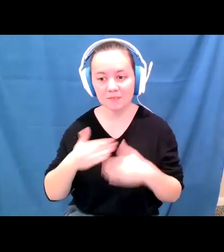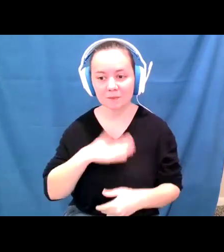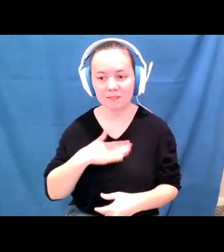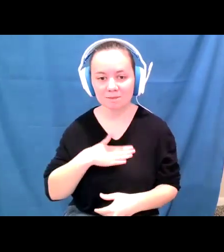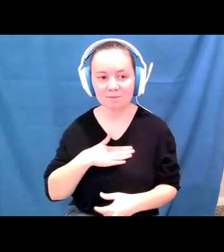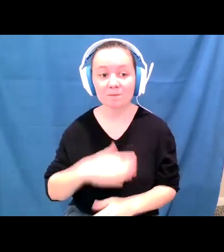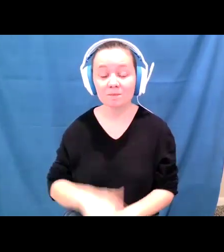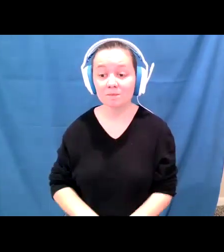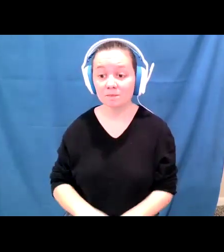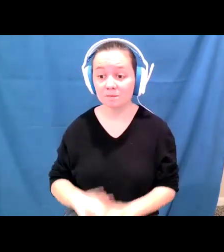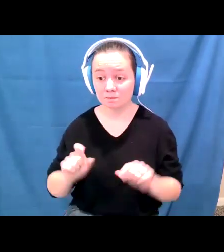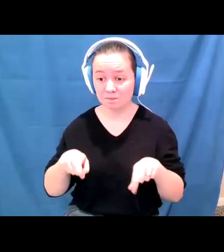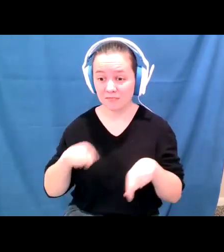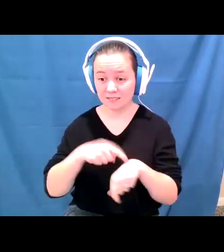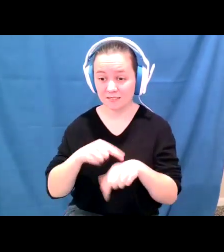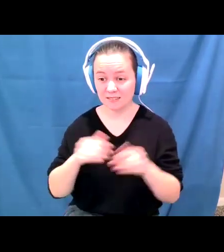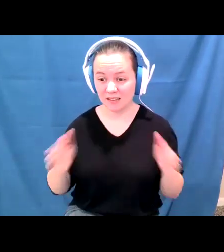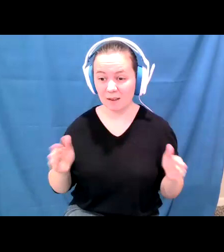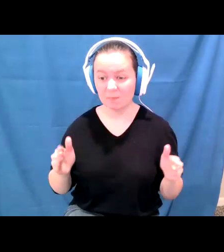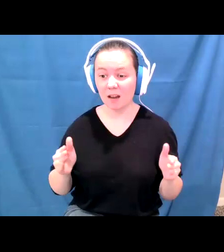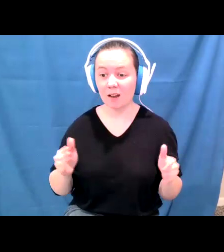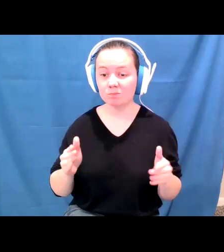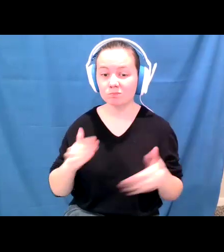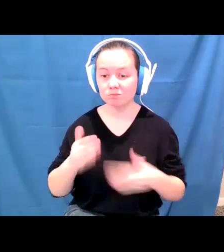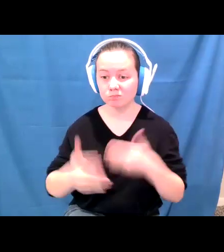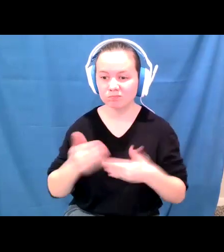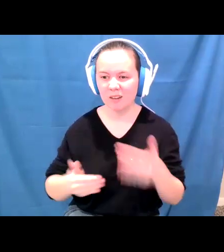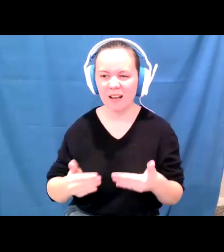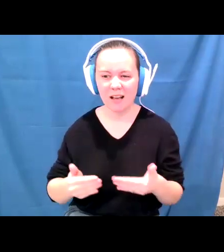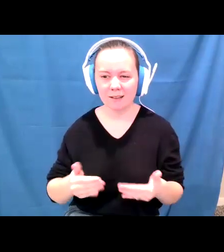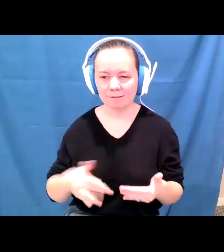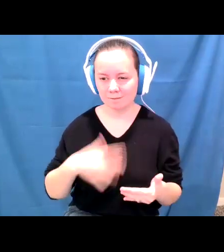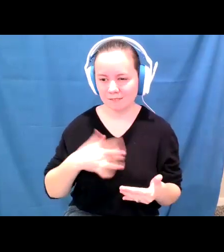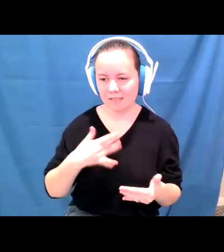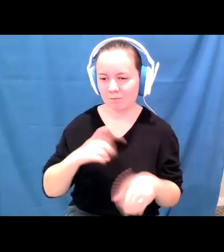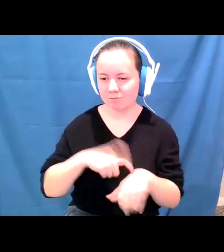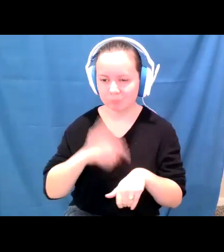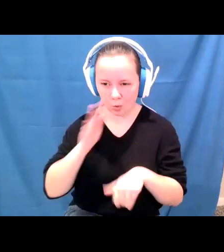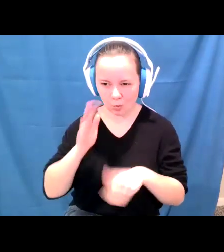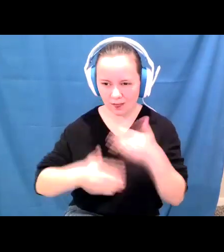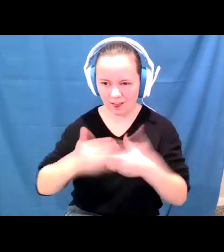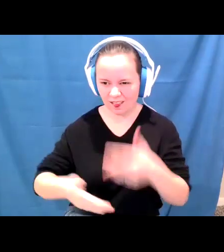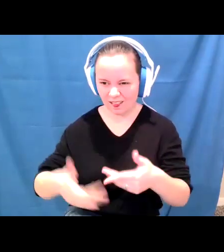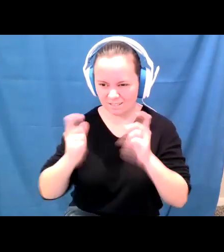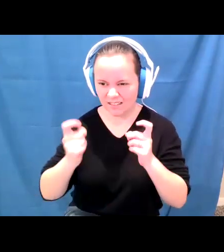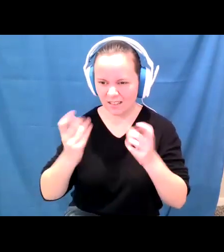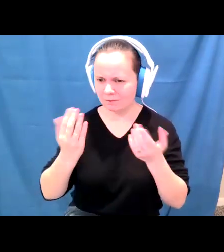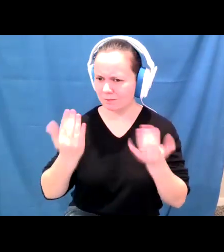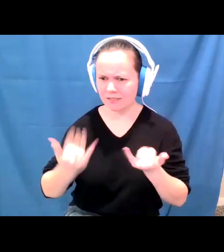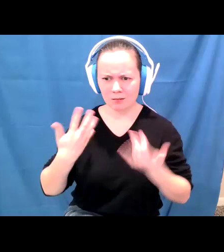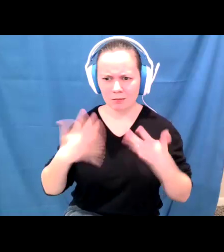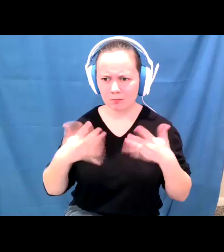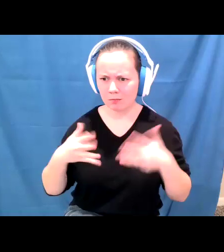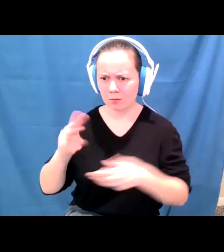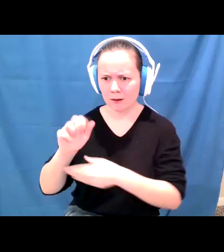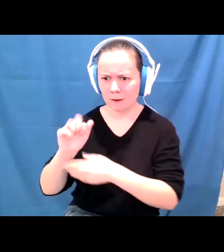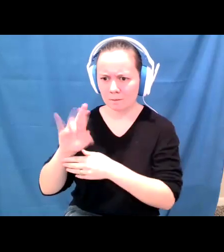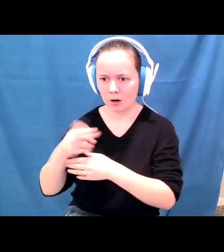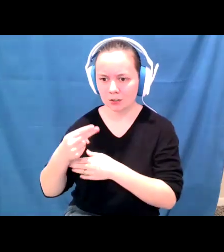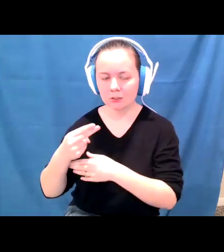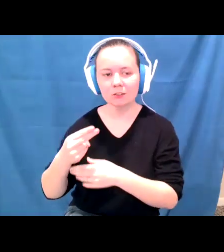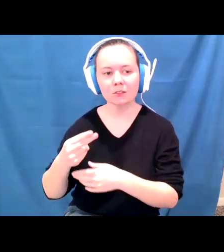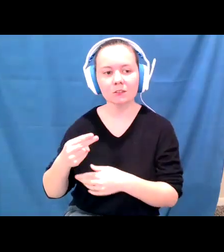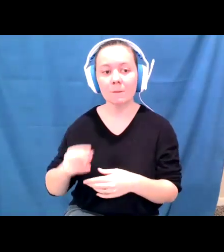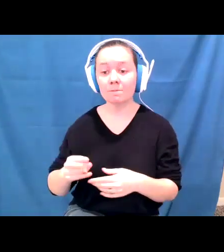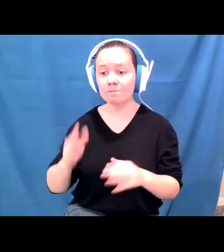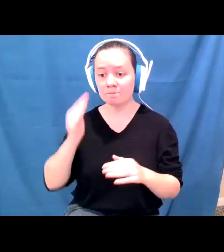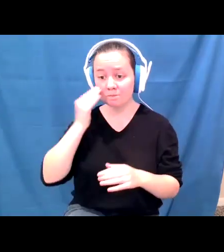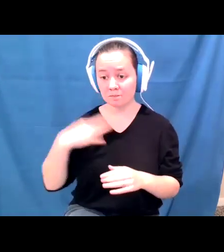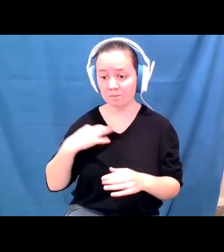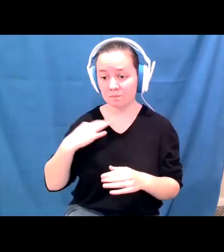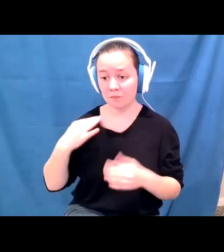So this is the timeline that we're working with. And I have a feeling that time is really gonna fly by. It's already March somehow. The application, as you hopefully know, is open through March 25